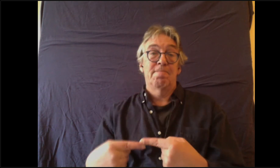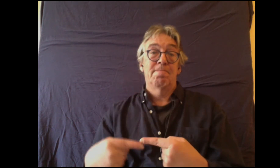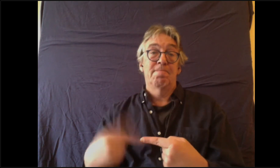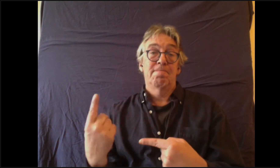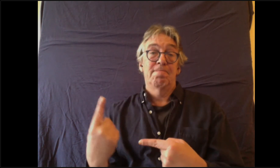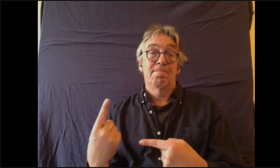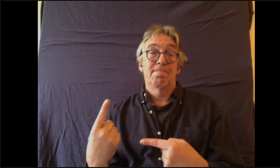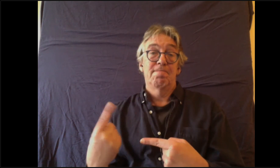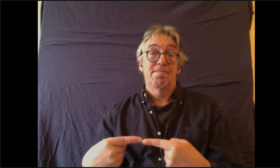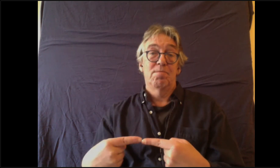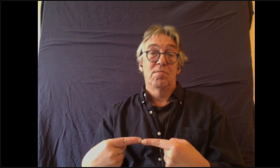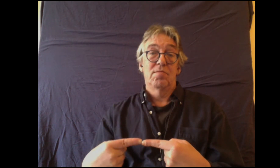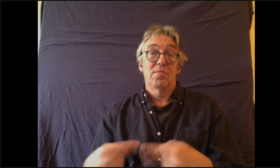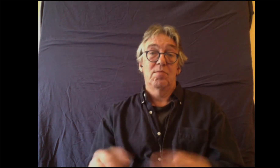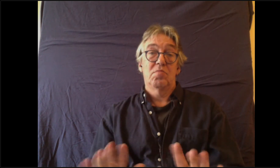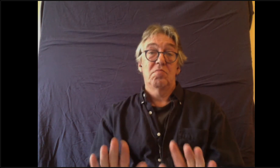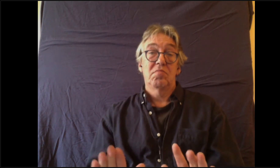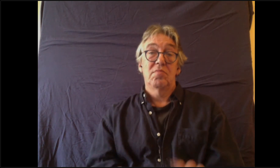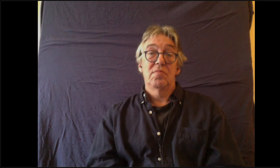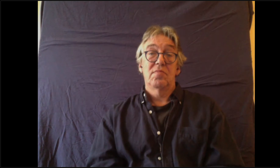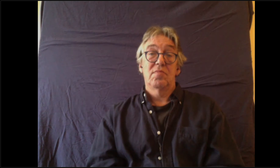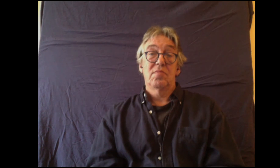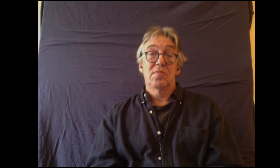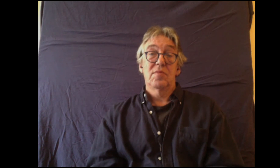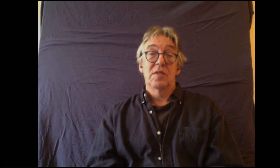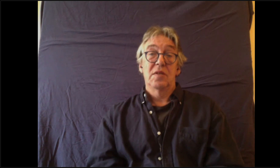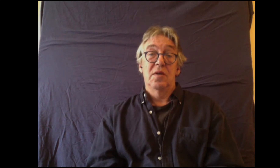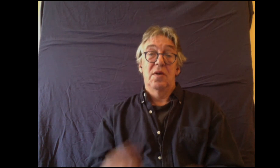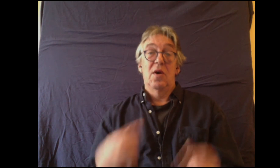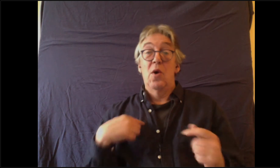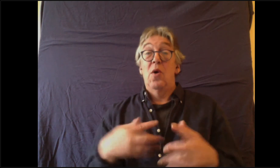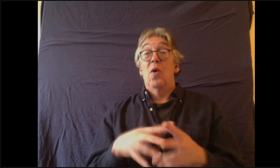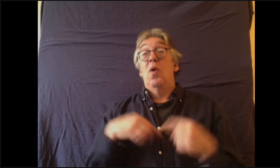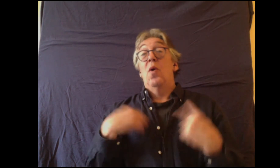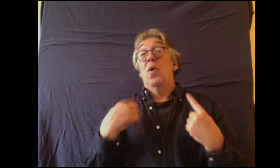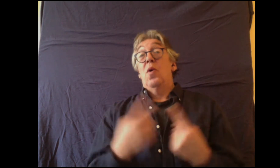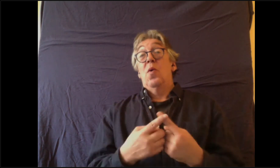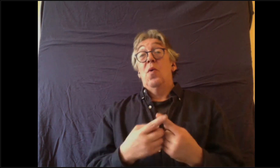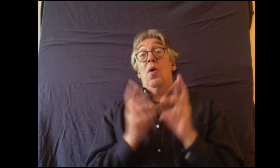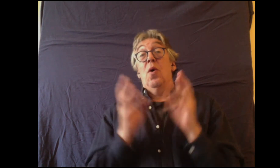We're praying that something can happen that start finding...